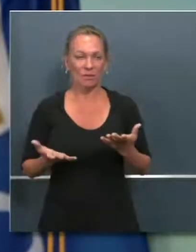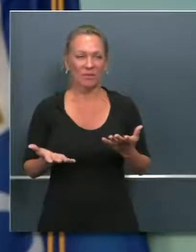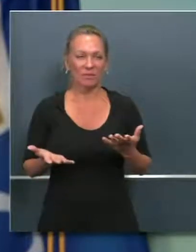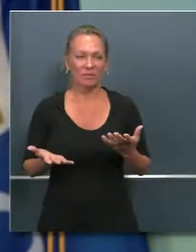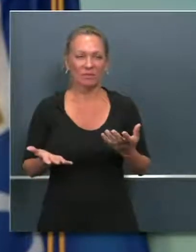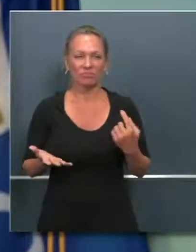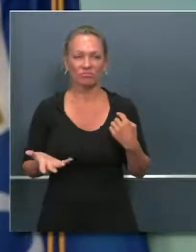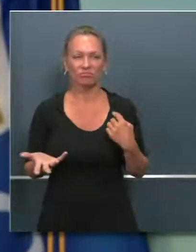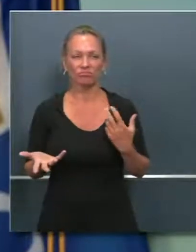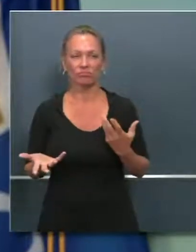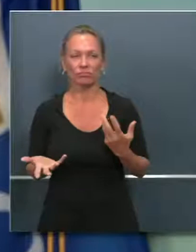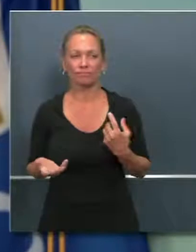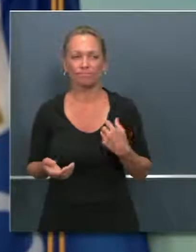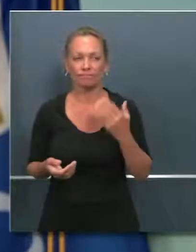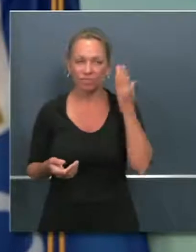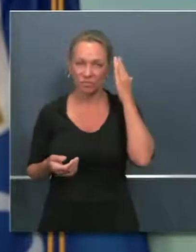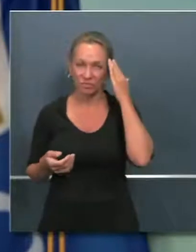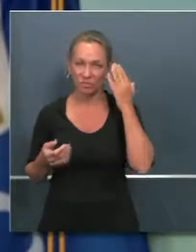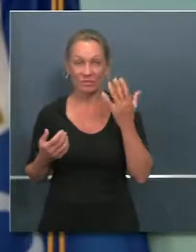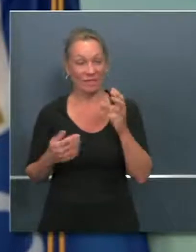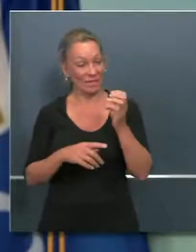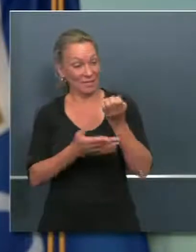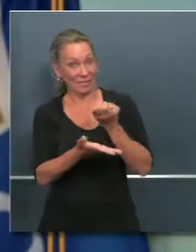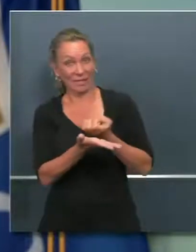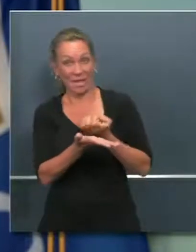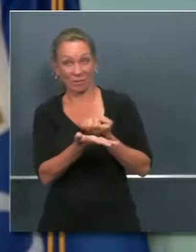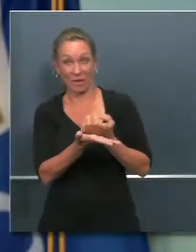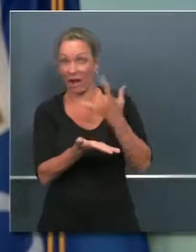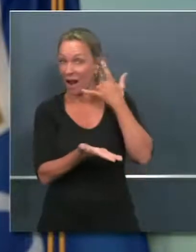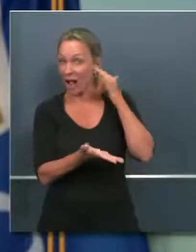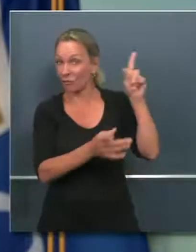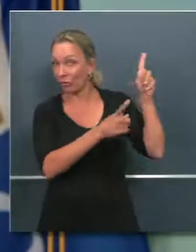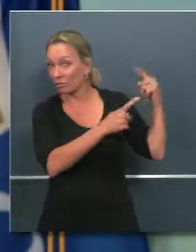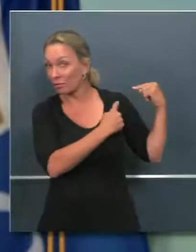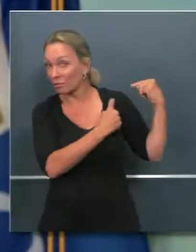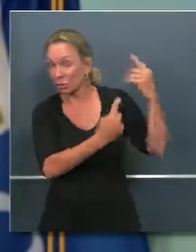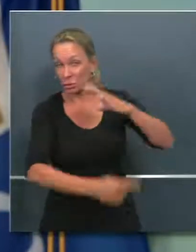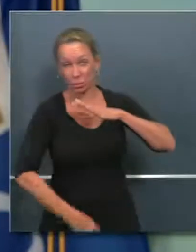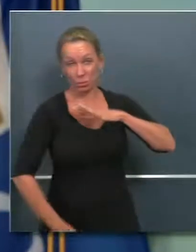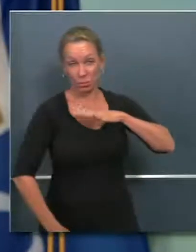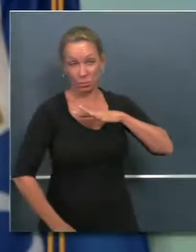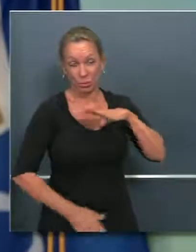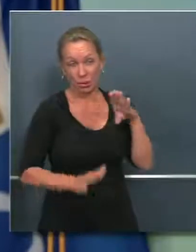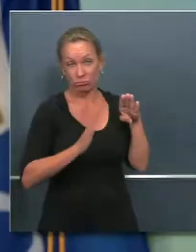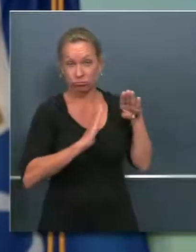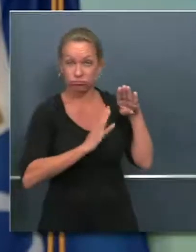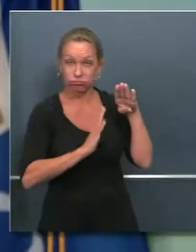times as a relates to the macro economy California was experiencing 100-plus days ago record low